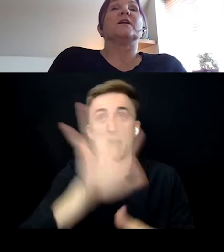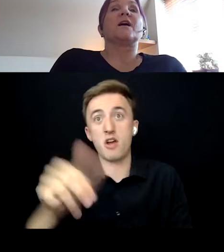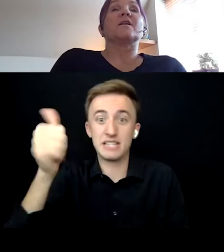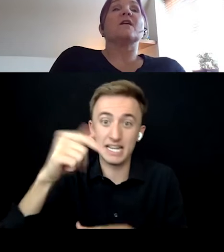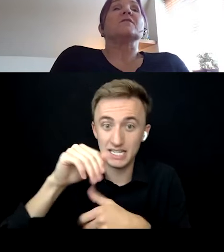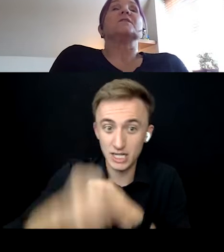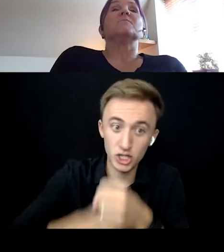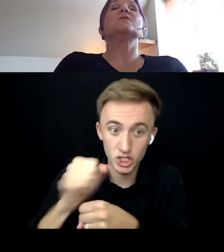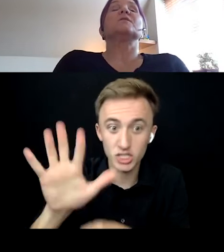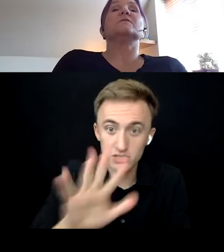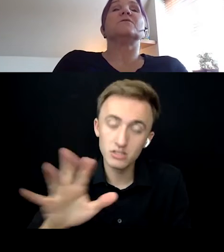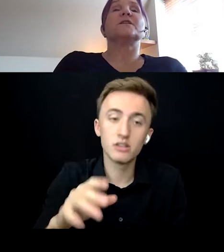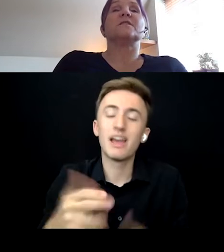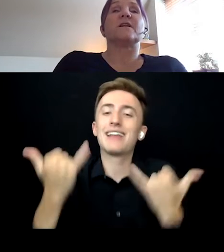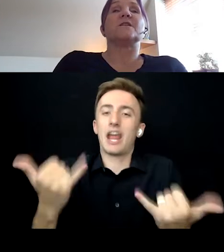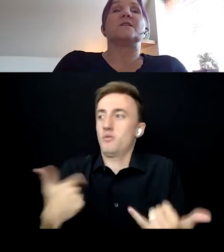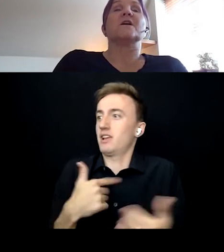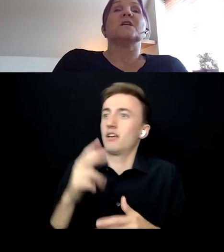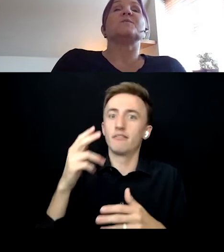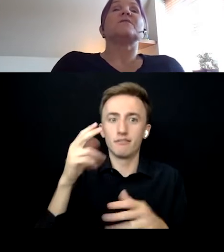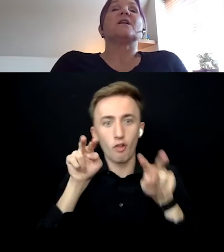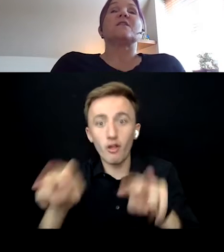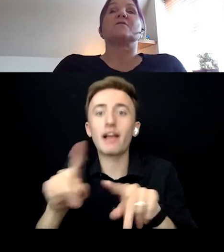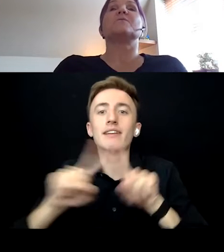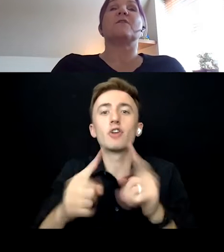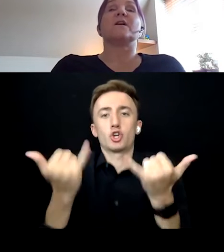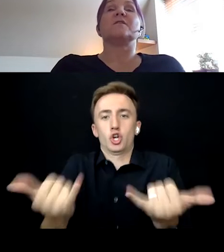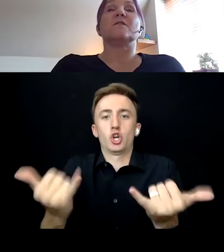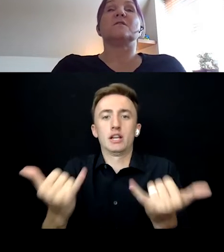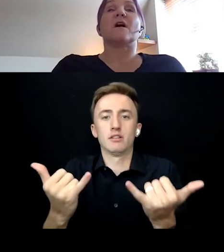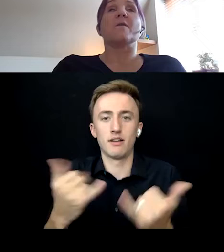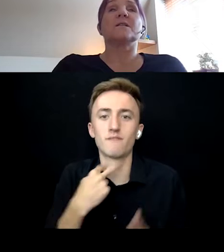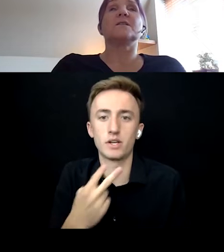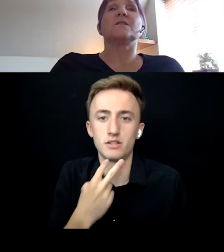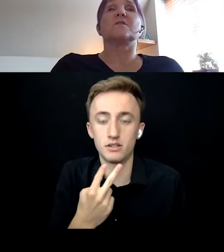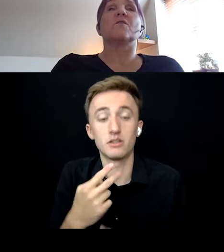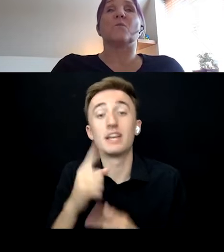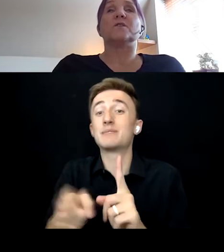look at current voice in a modern interfaces specifically those on home assistance of one